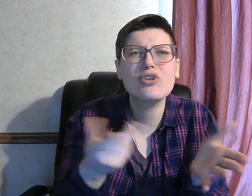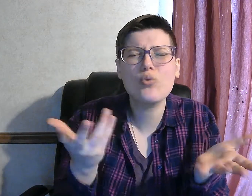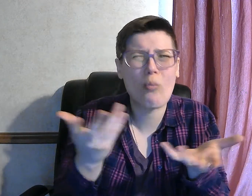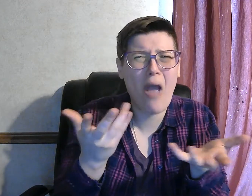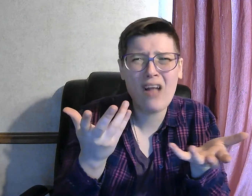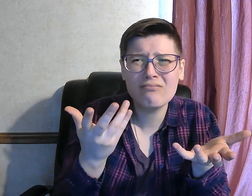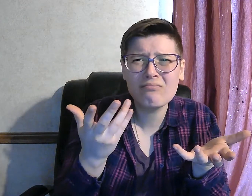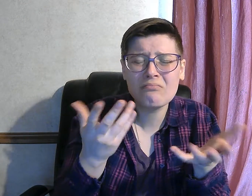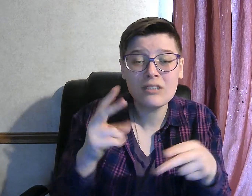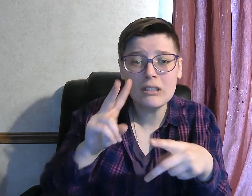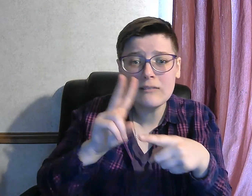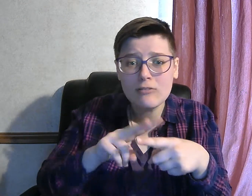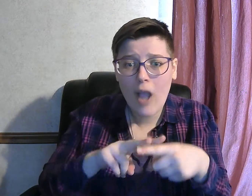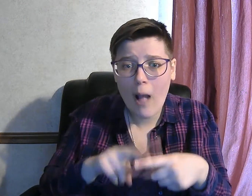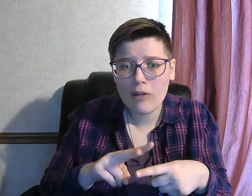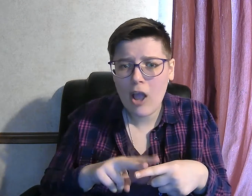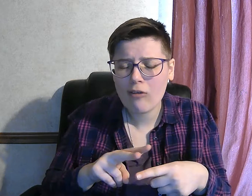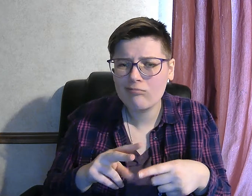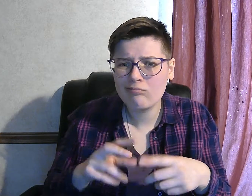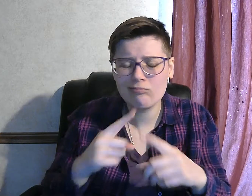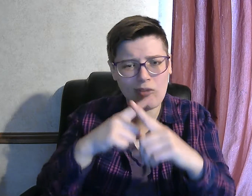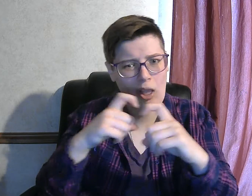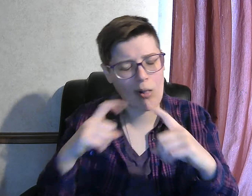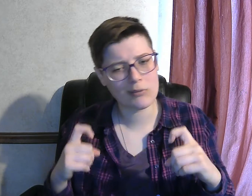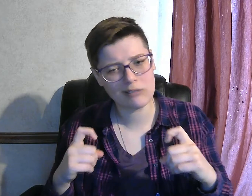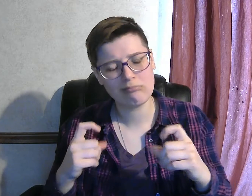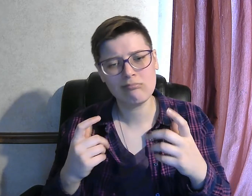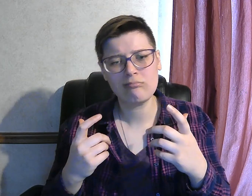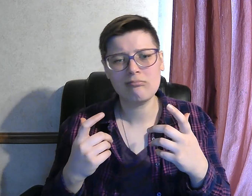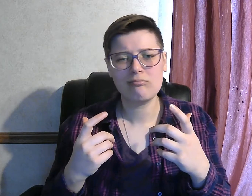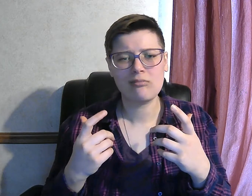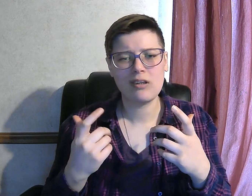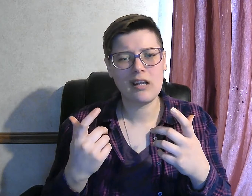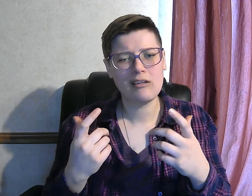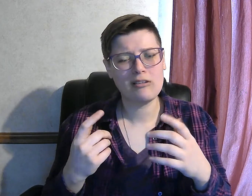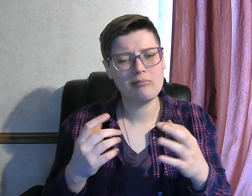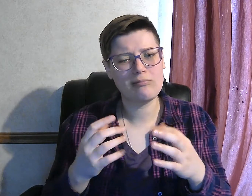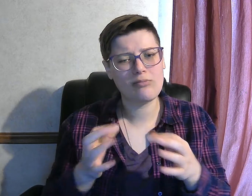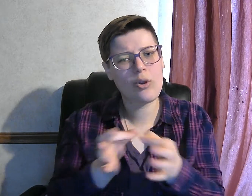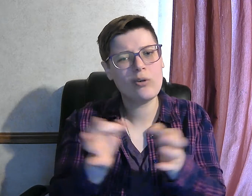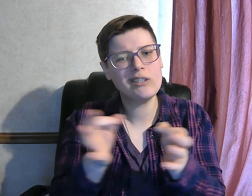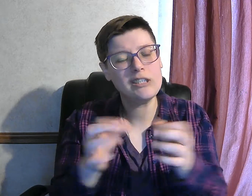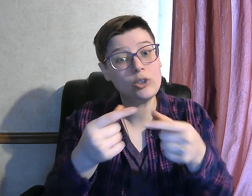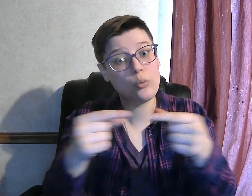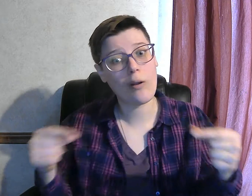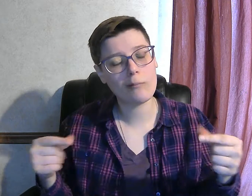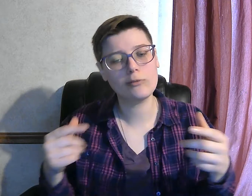the sentence meanings, the vocabulary, complicated vocabularies,